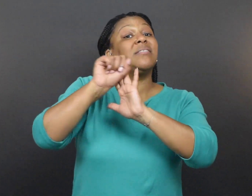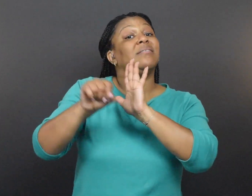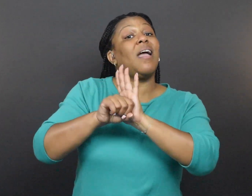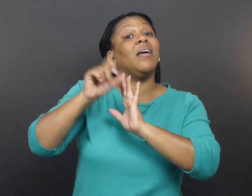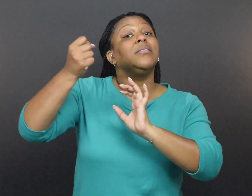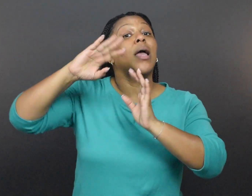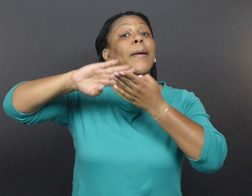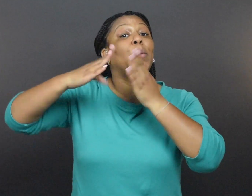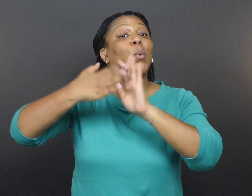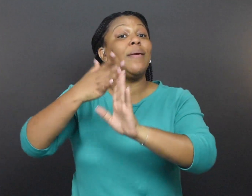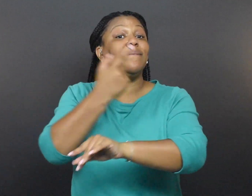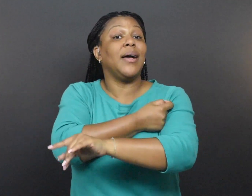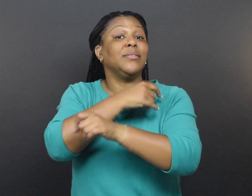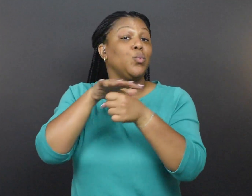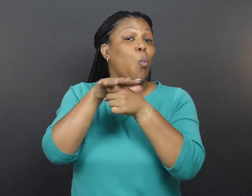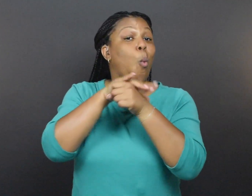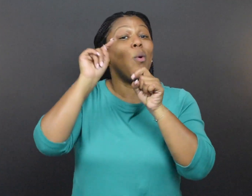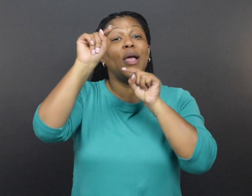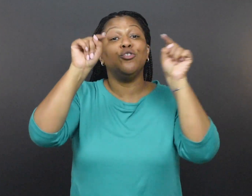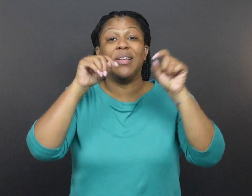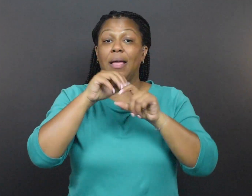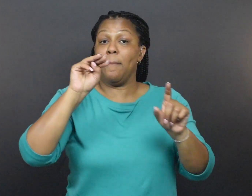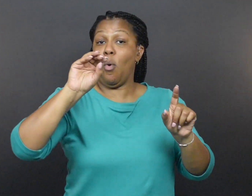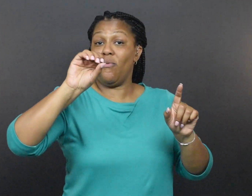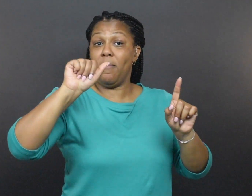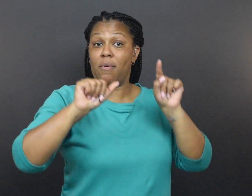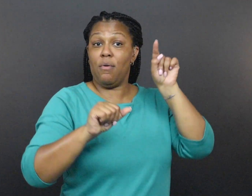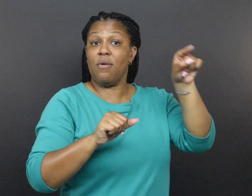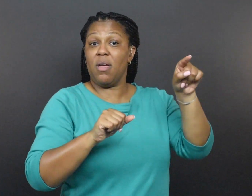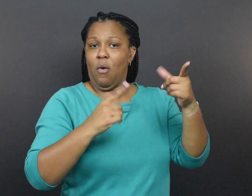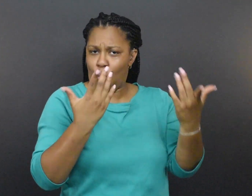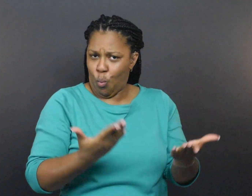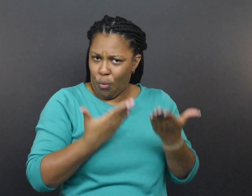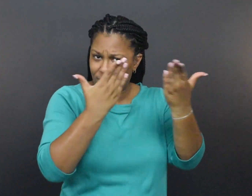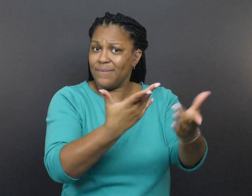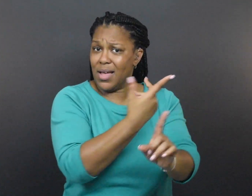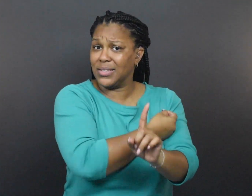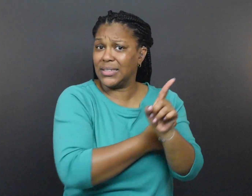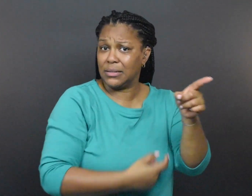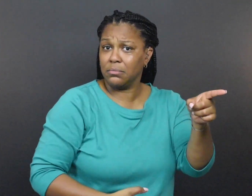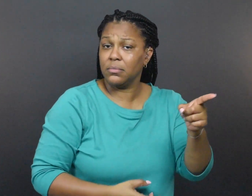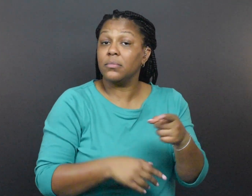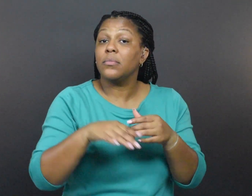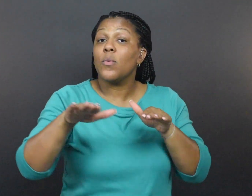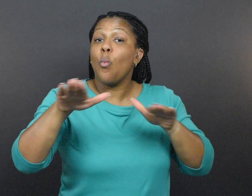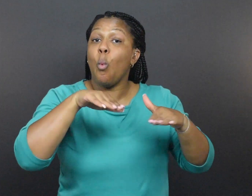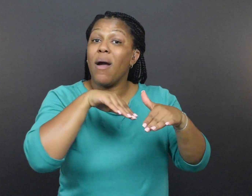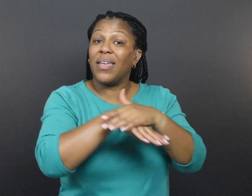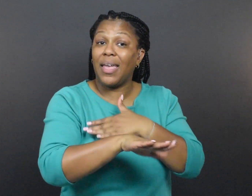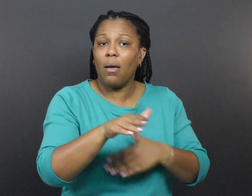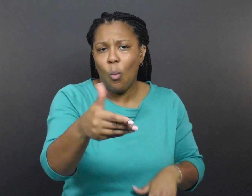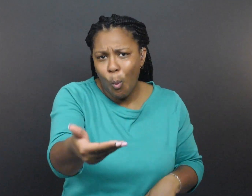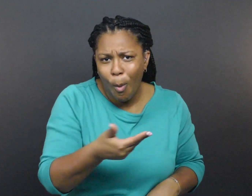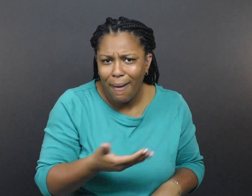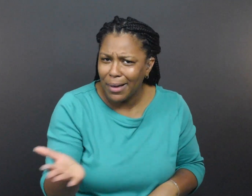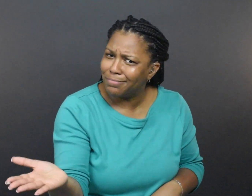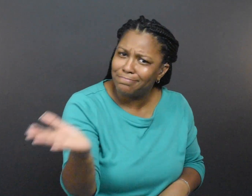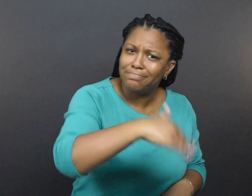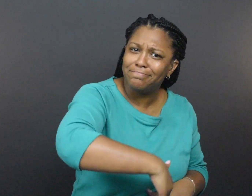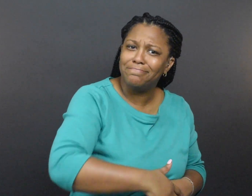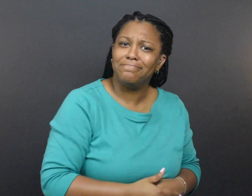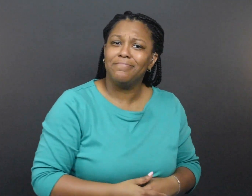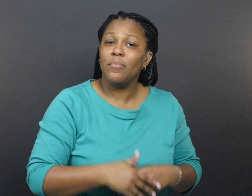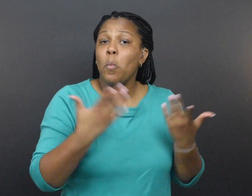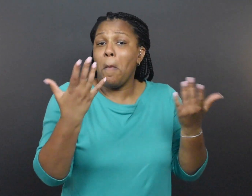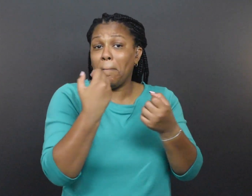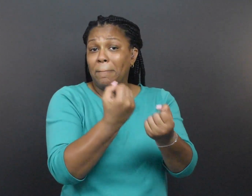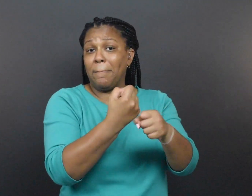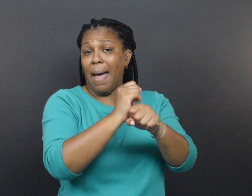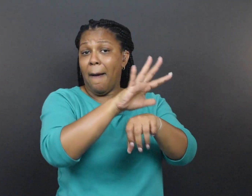The state’s Community Vaccination location at the Mall of America is offering the vaccine. Walk ins